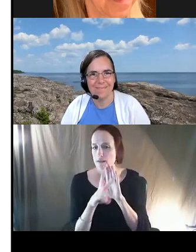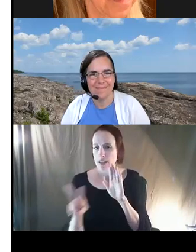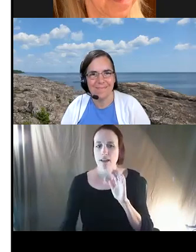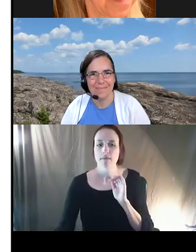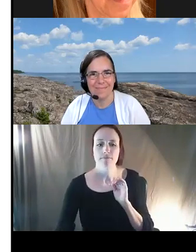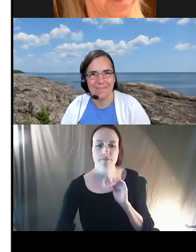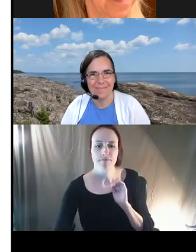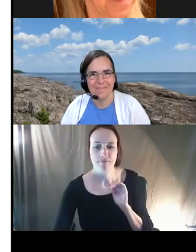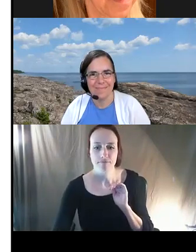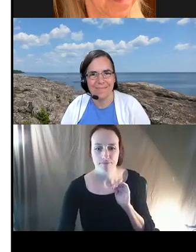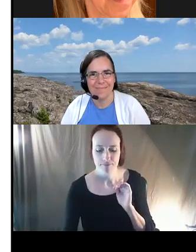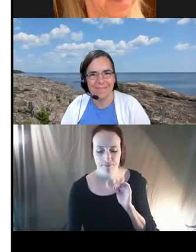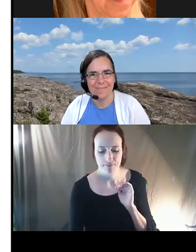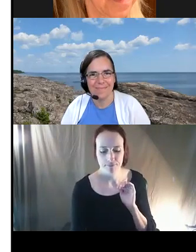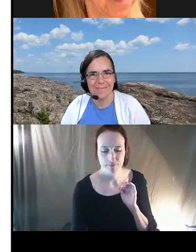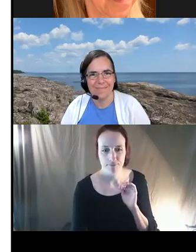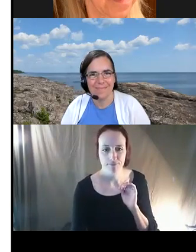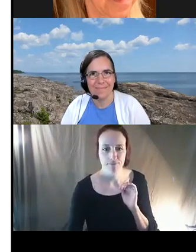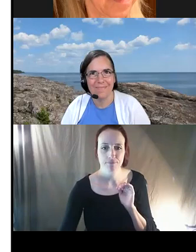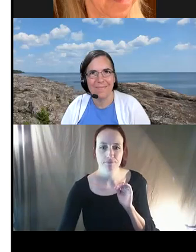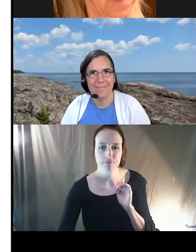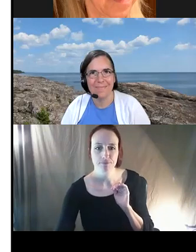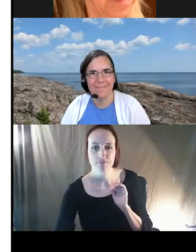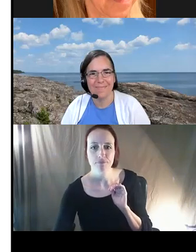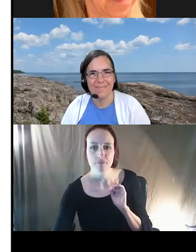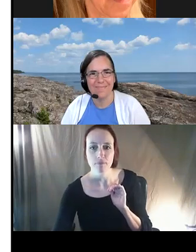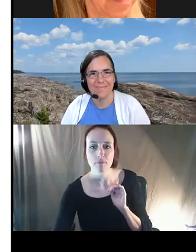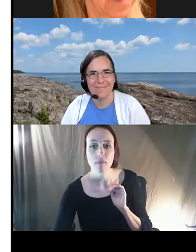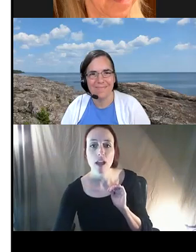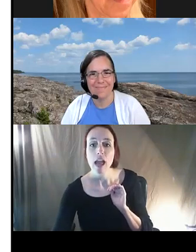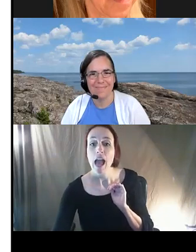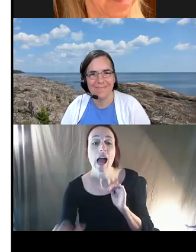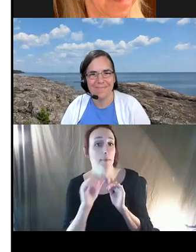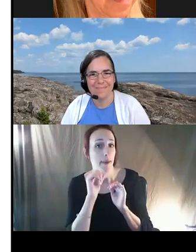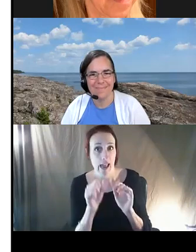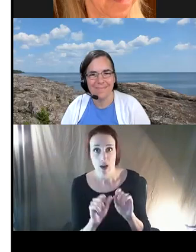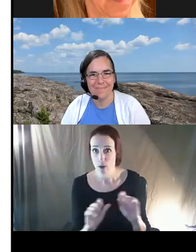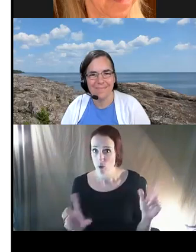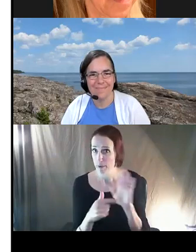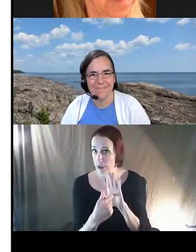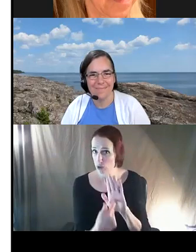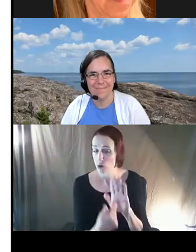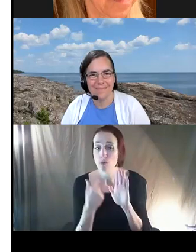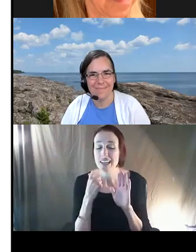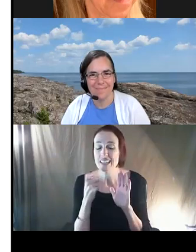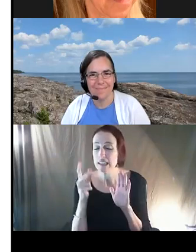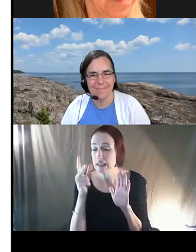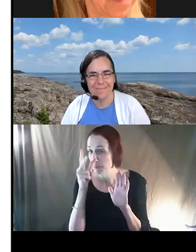it's that bad. If you go there, don't go there if you have any